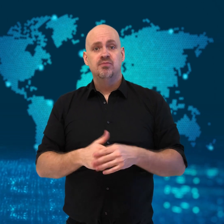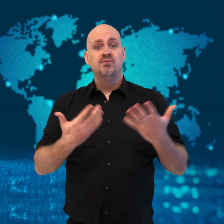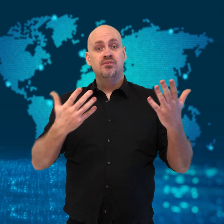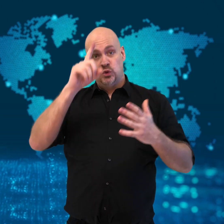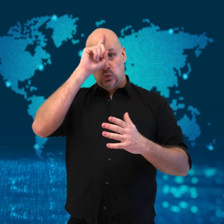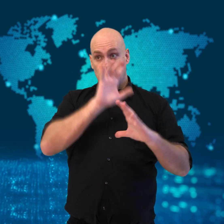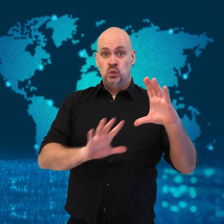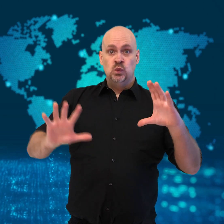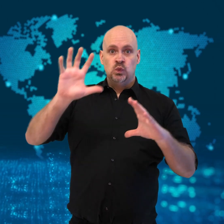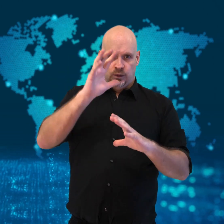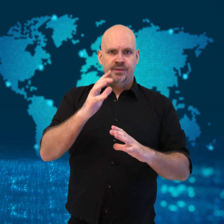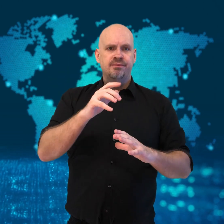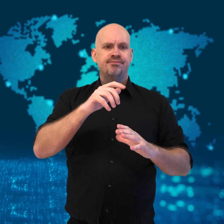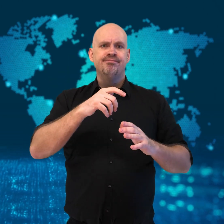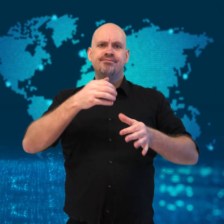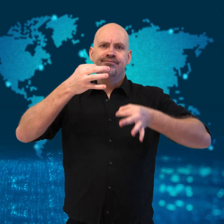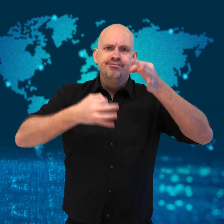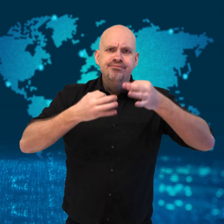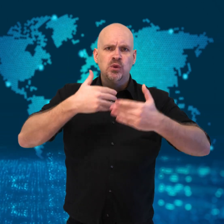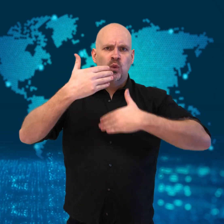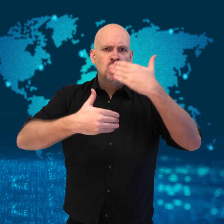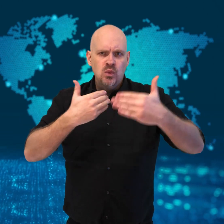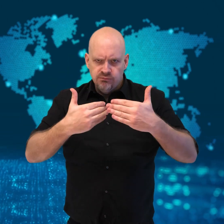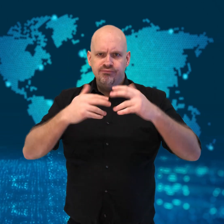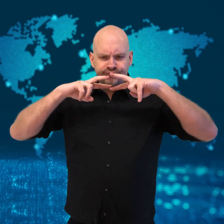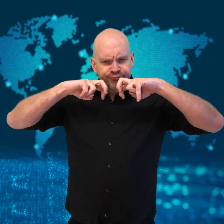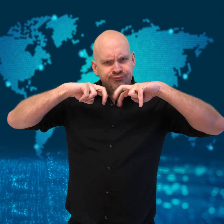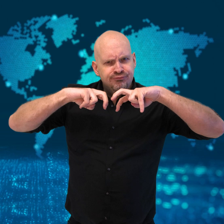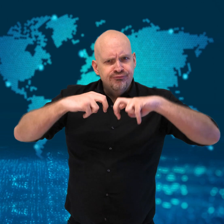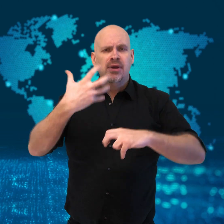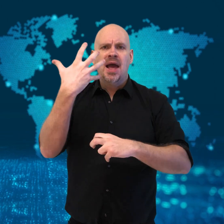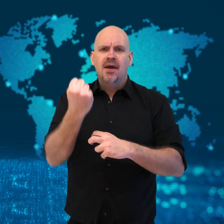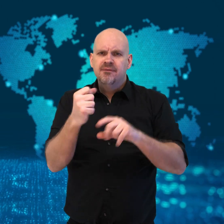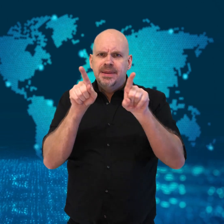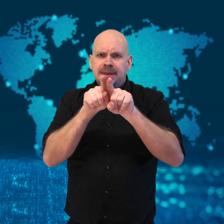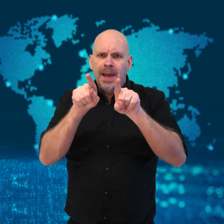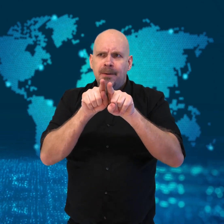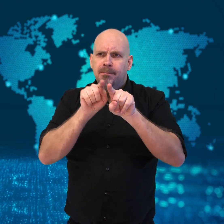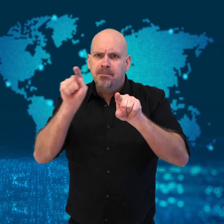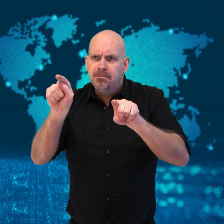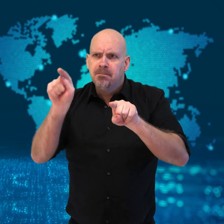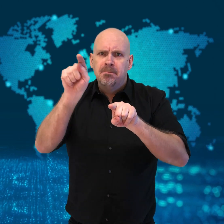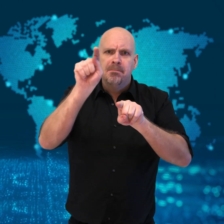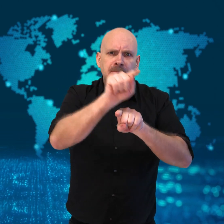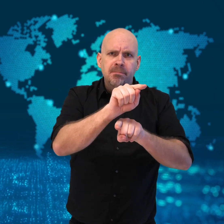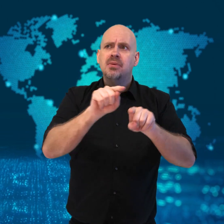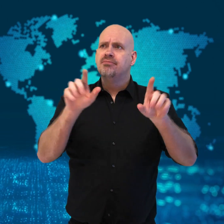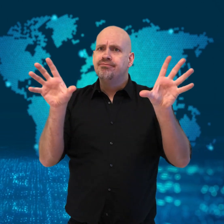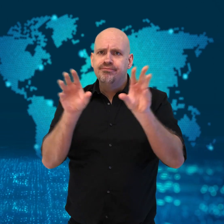German prosecutors are still investigating 13 other cases